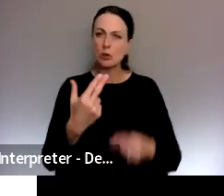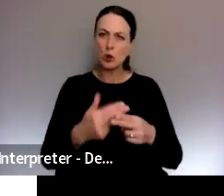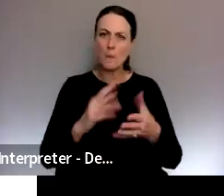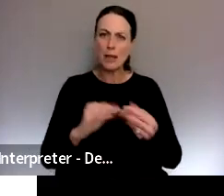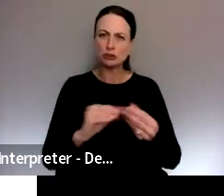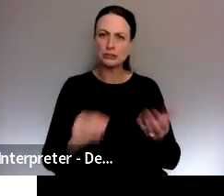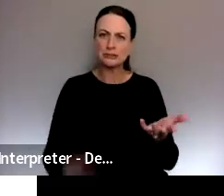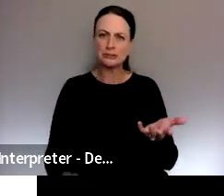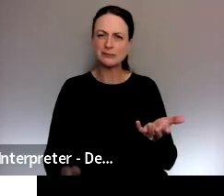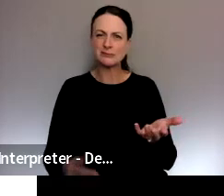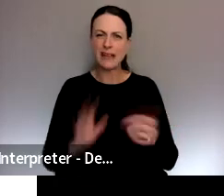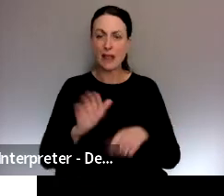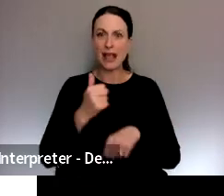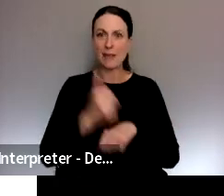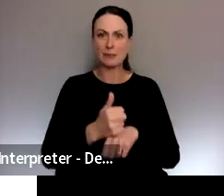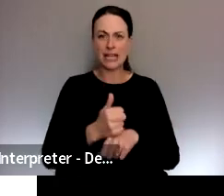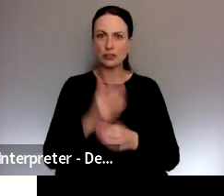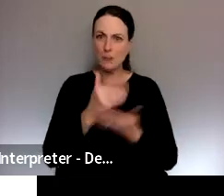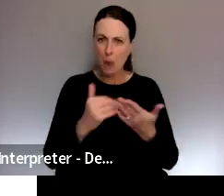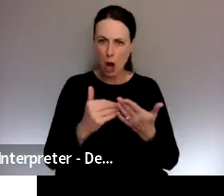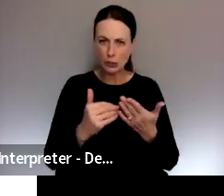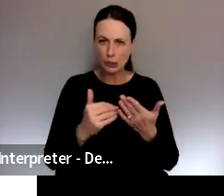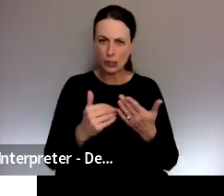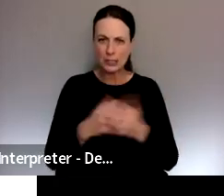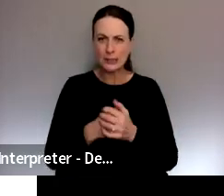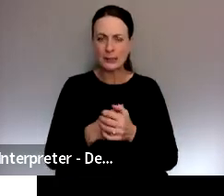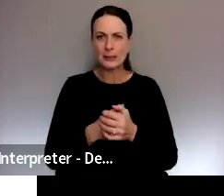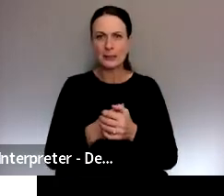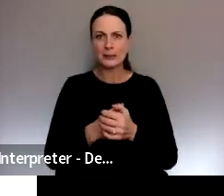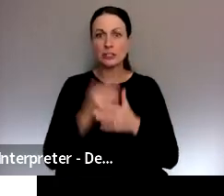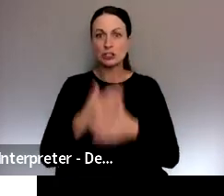You mentioned in the implementation phase